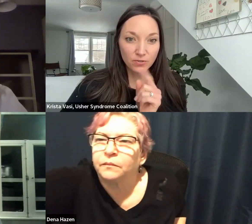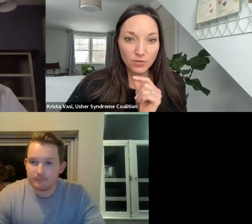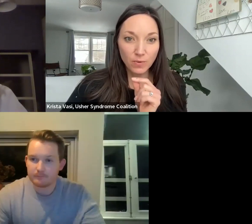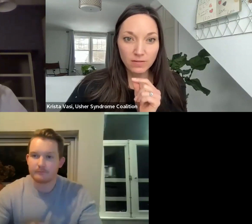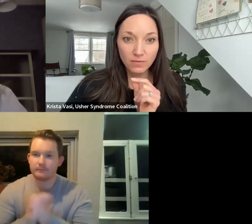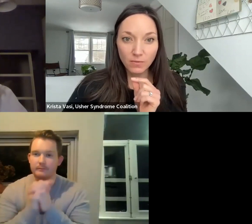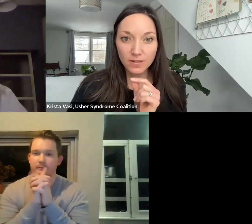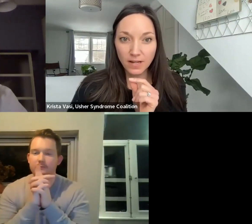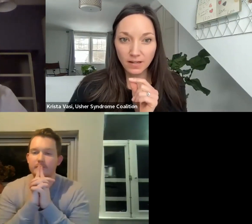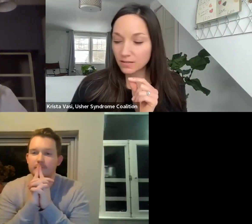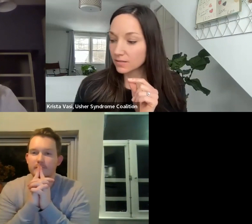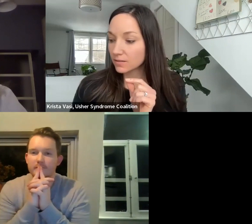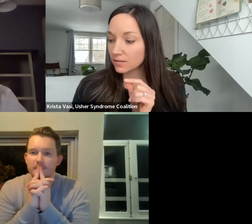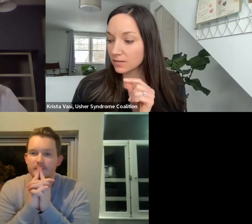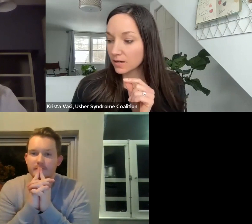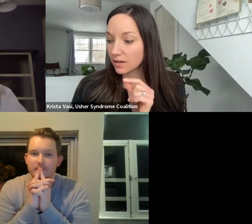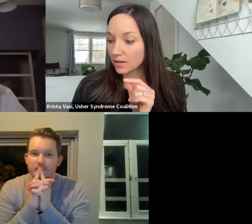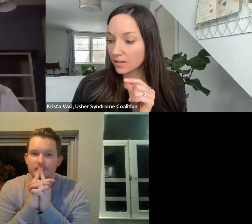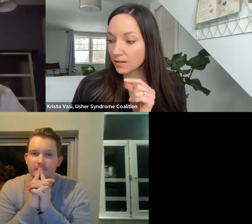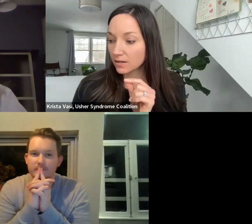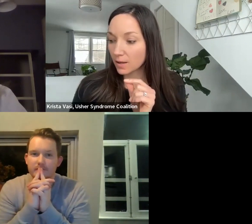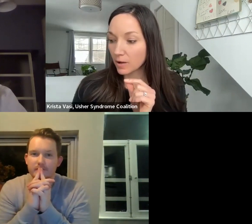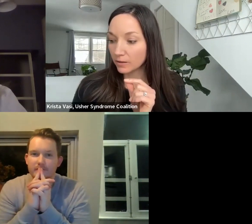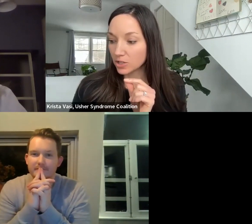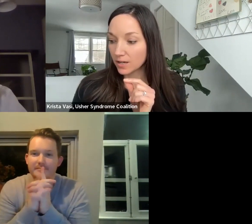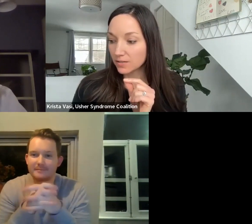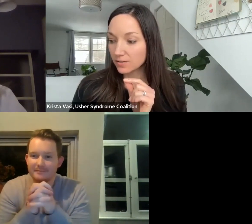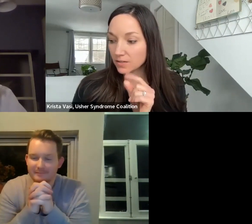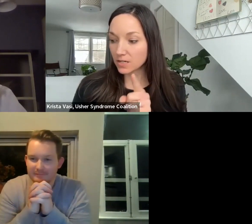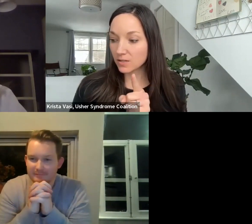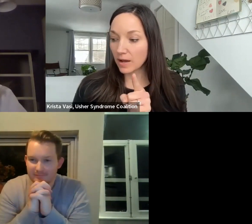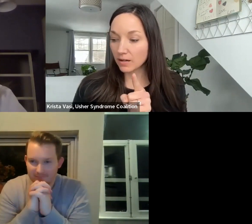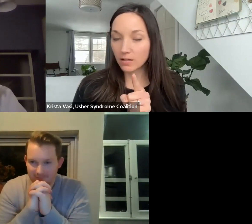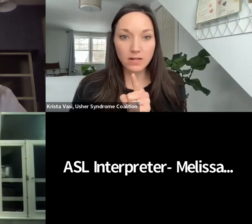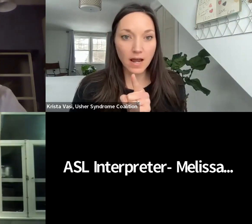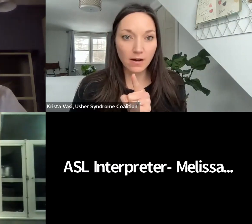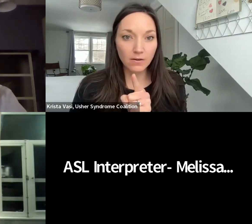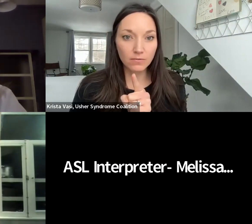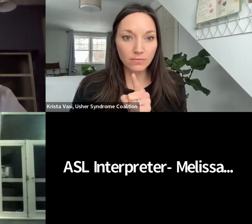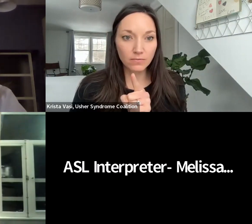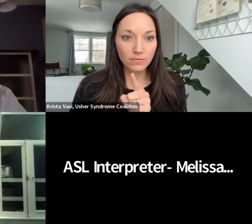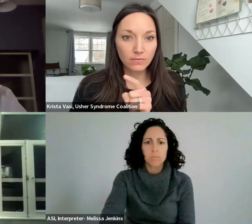So just one one second. I apologize. Dena is back now.